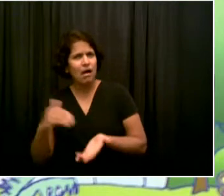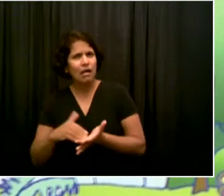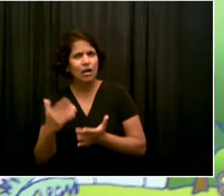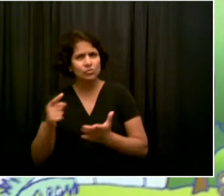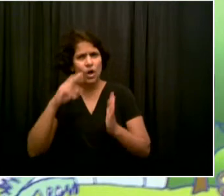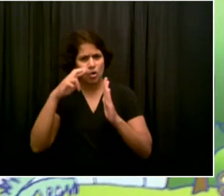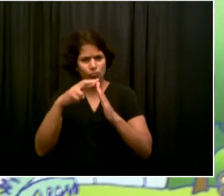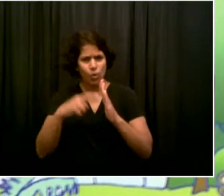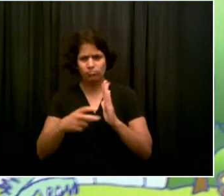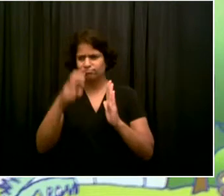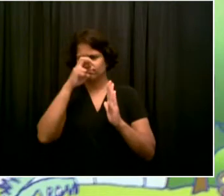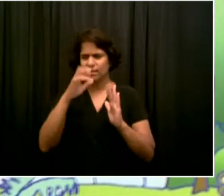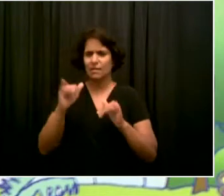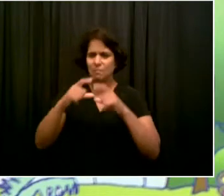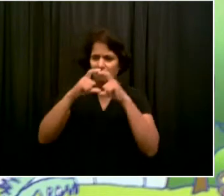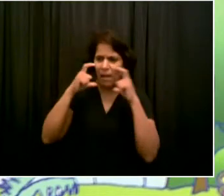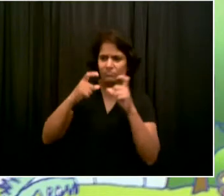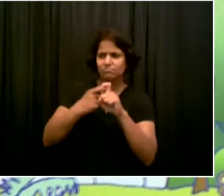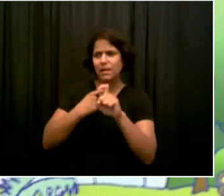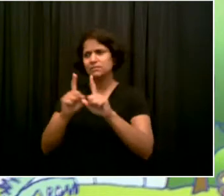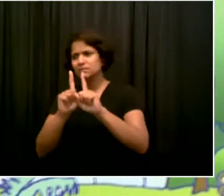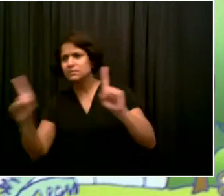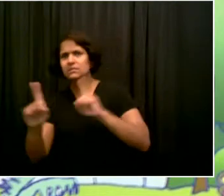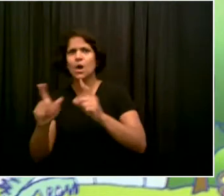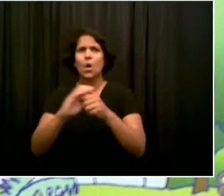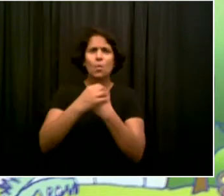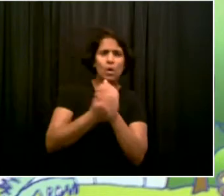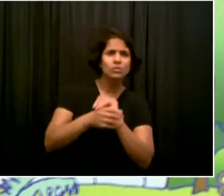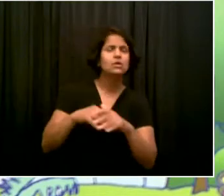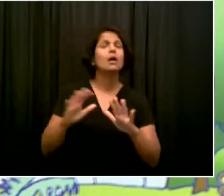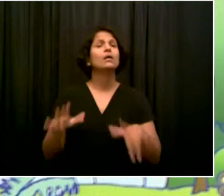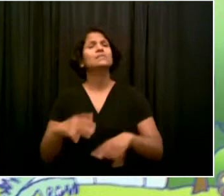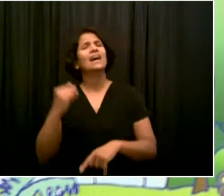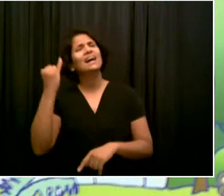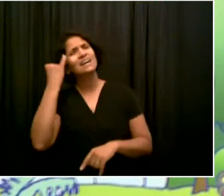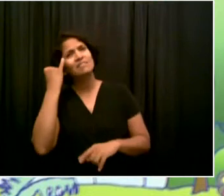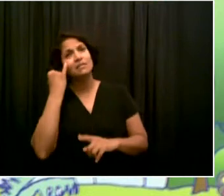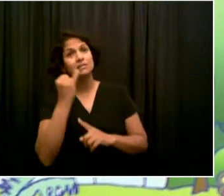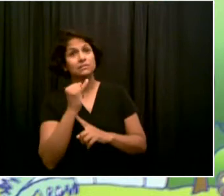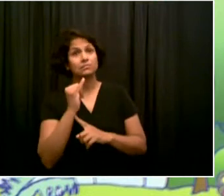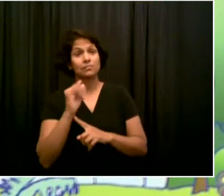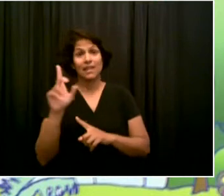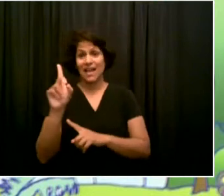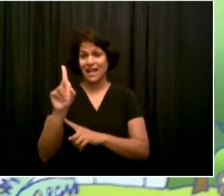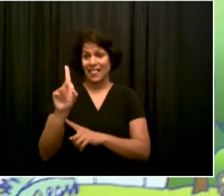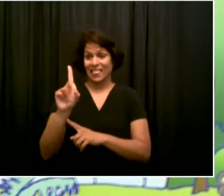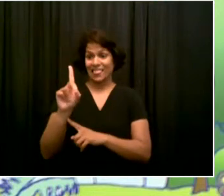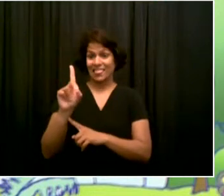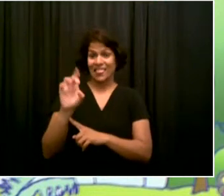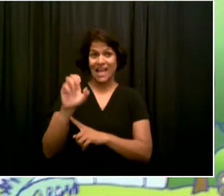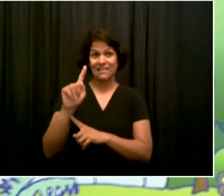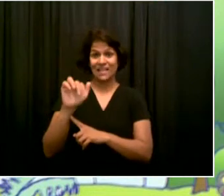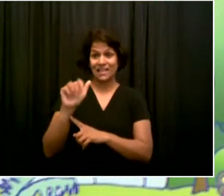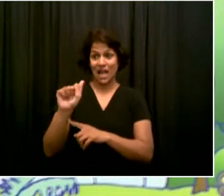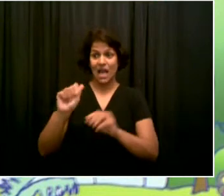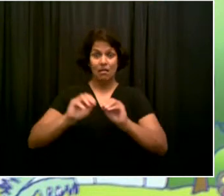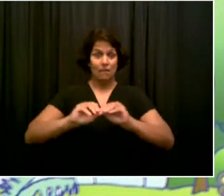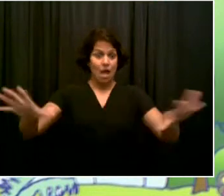RESTRICTIONS IF THIS THIRD WAVE PROVES TO GET